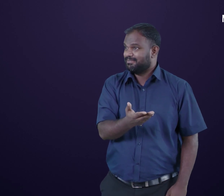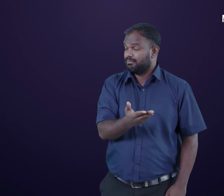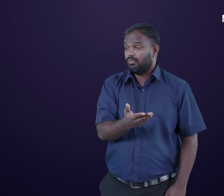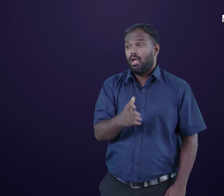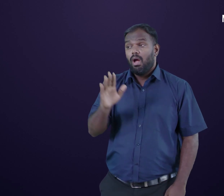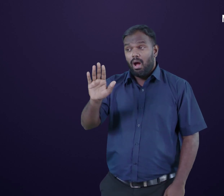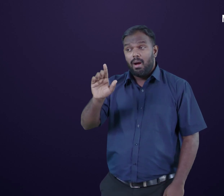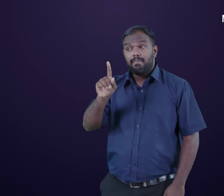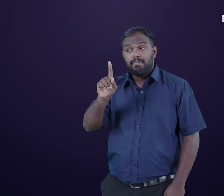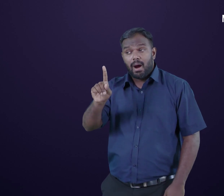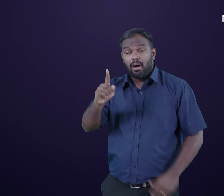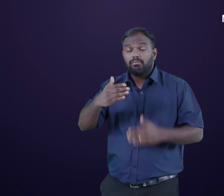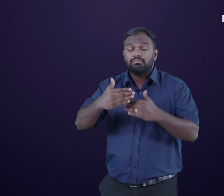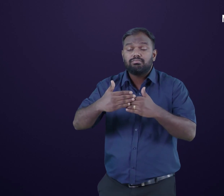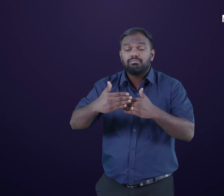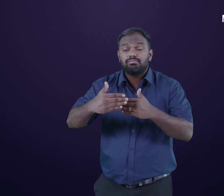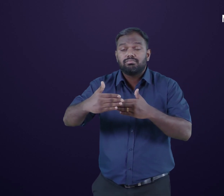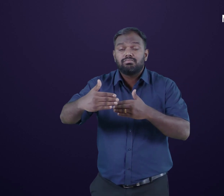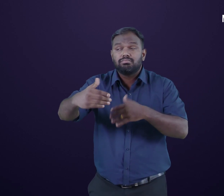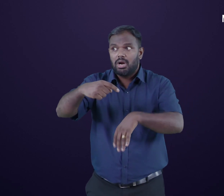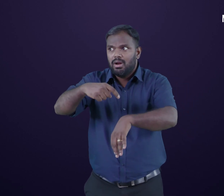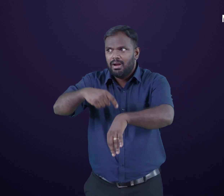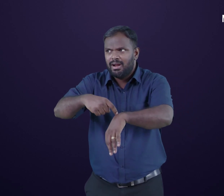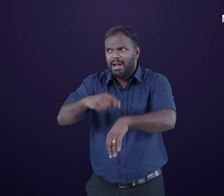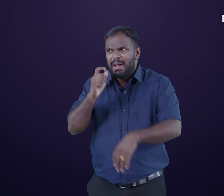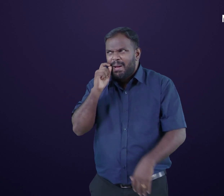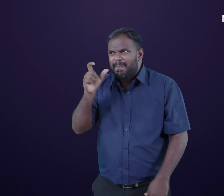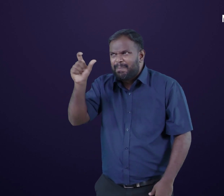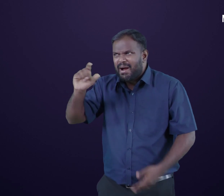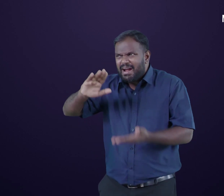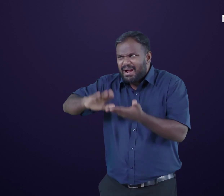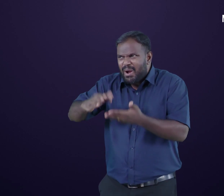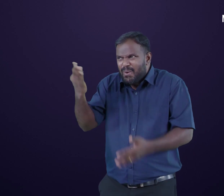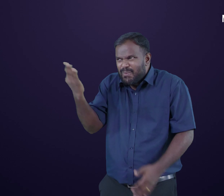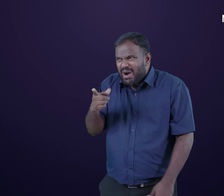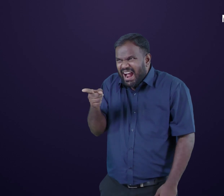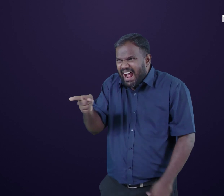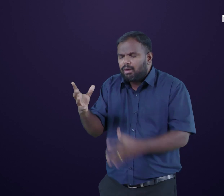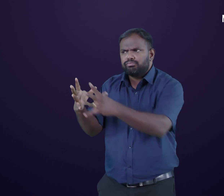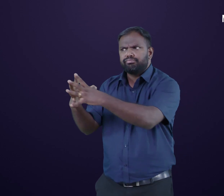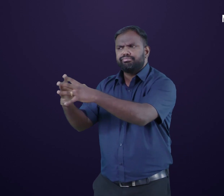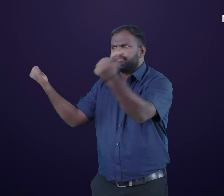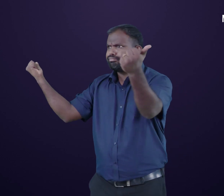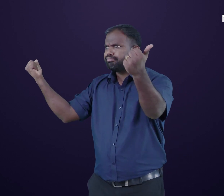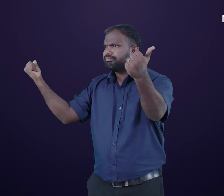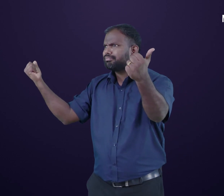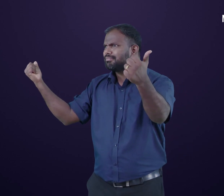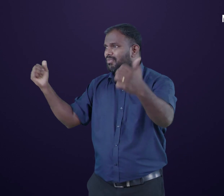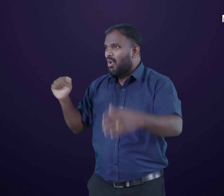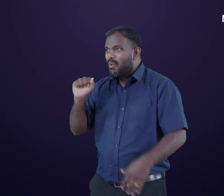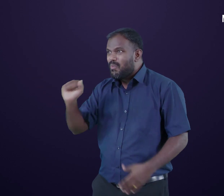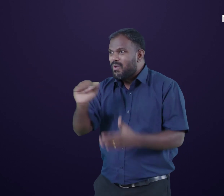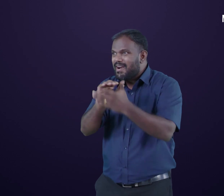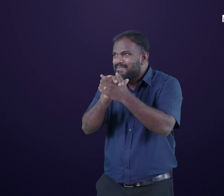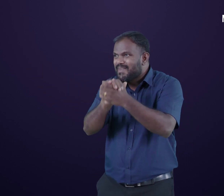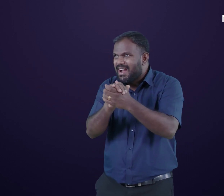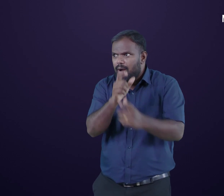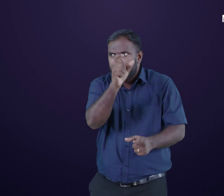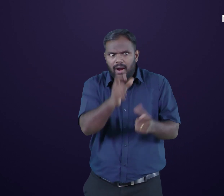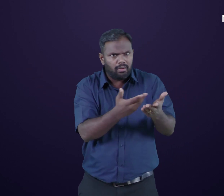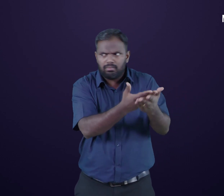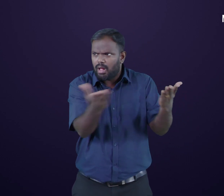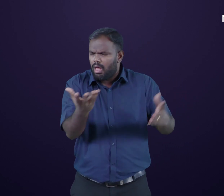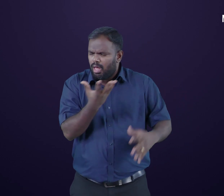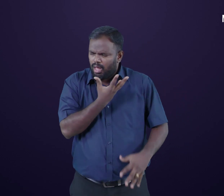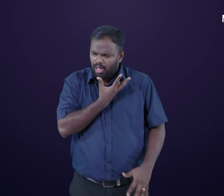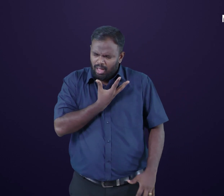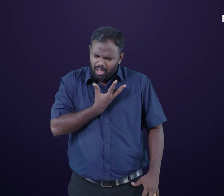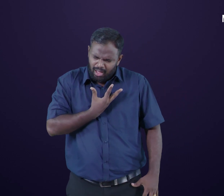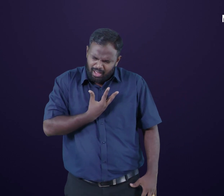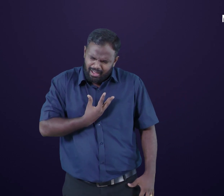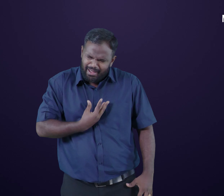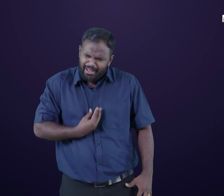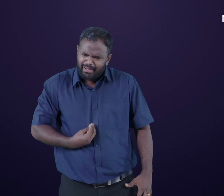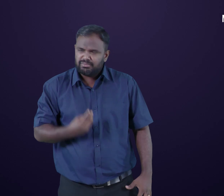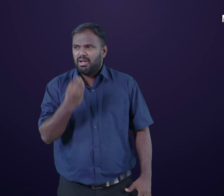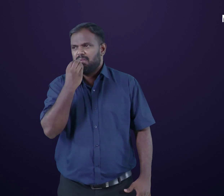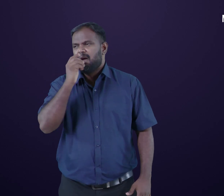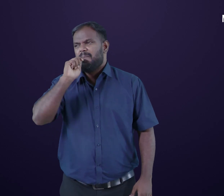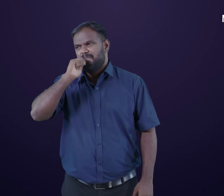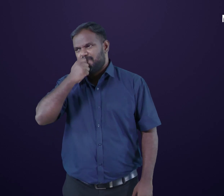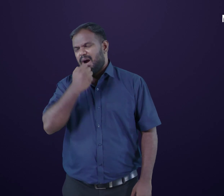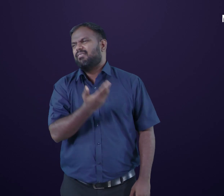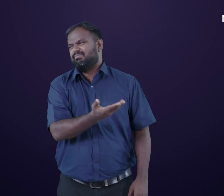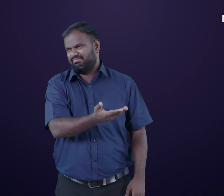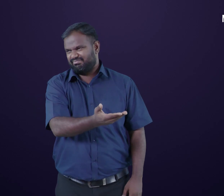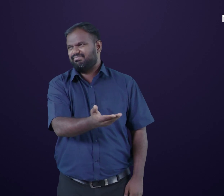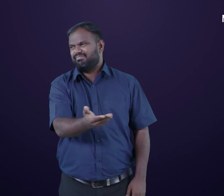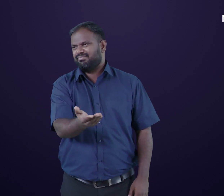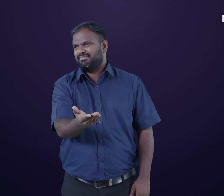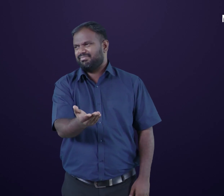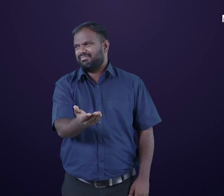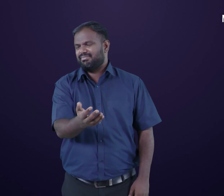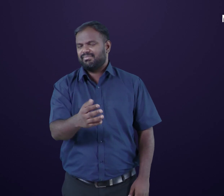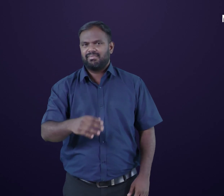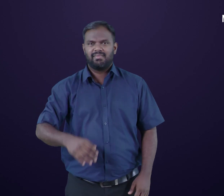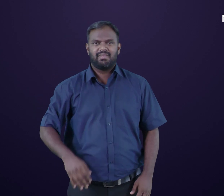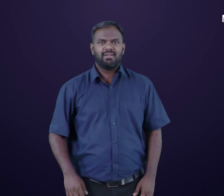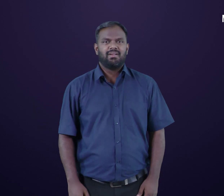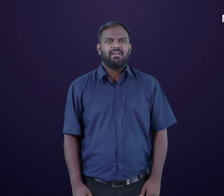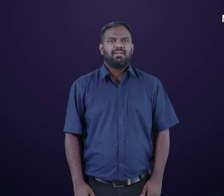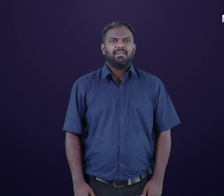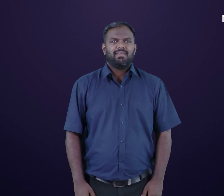But the time will come when the bridegroom will be taken from them. Then they will be sad and fast.